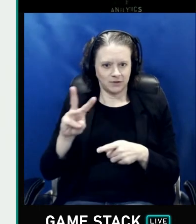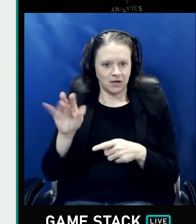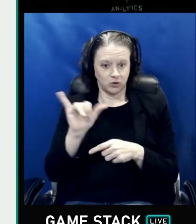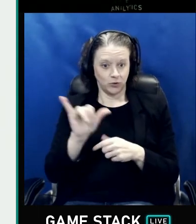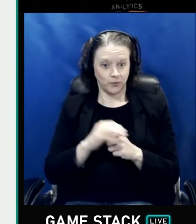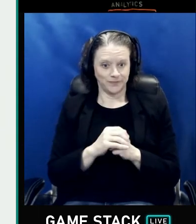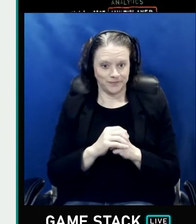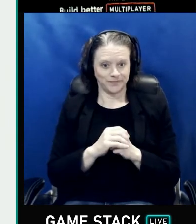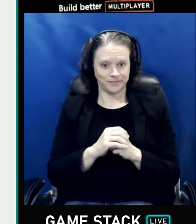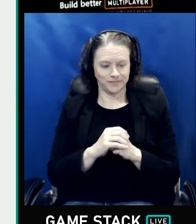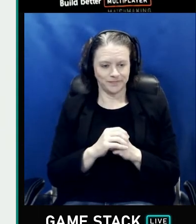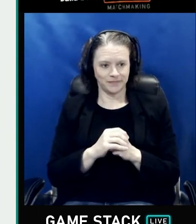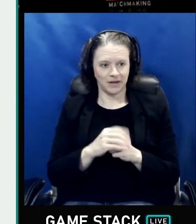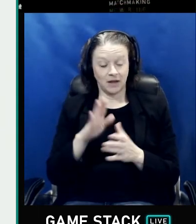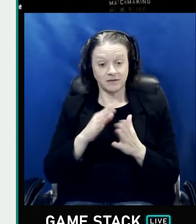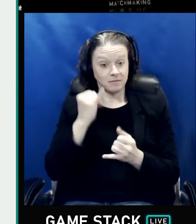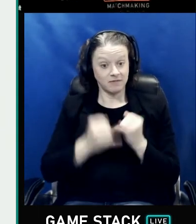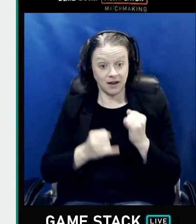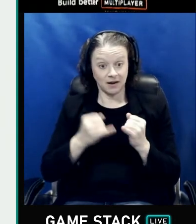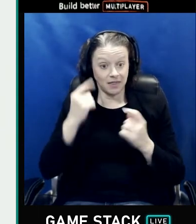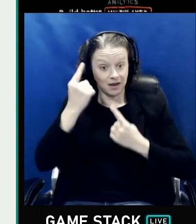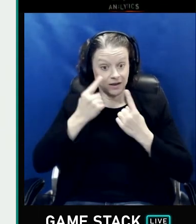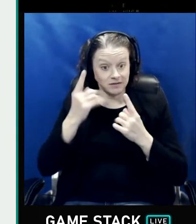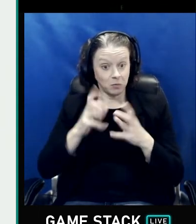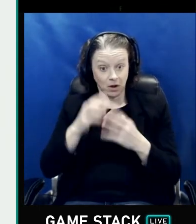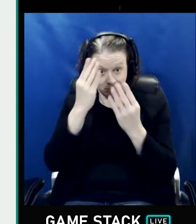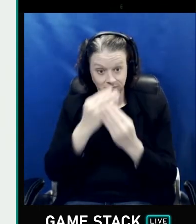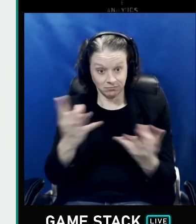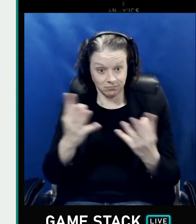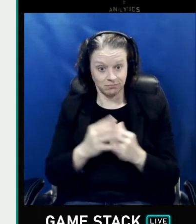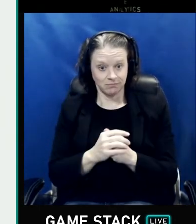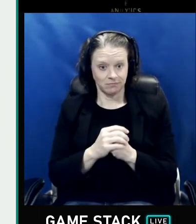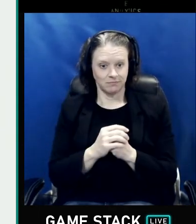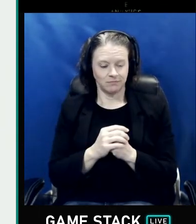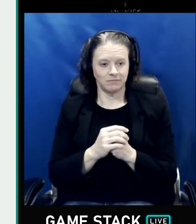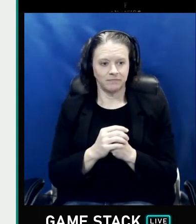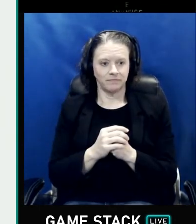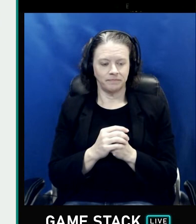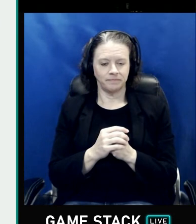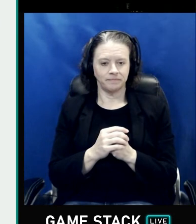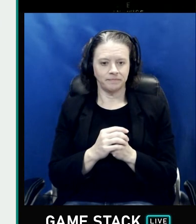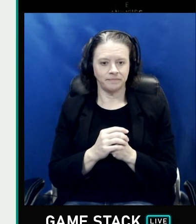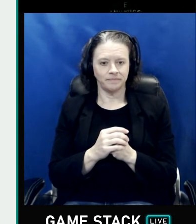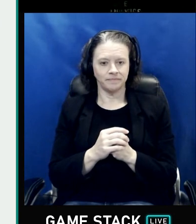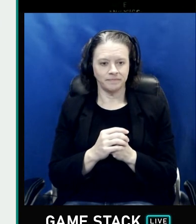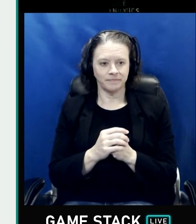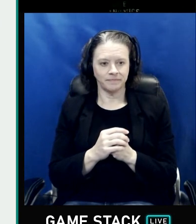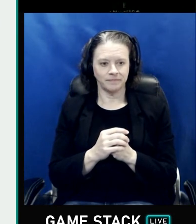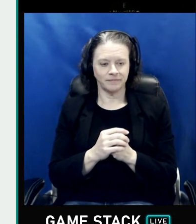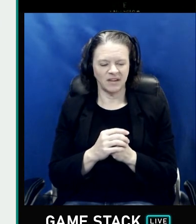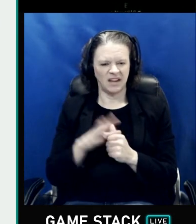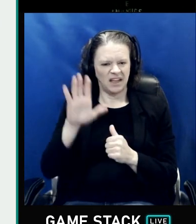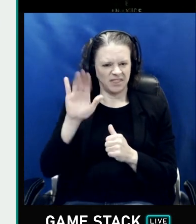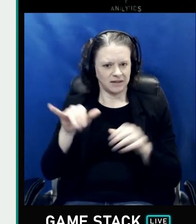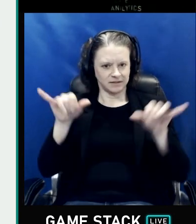So some final thoughts I want to leave you with before I go. This is the same API across all of the platforms.